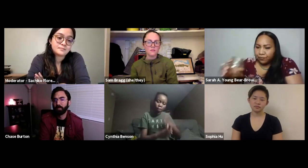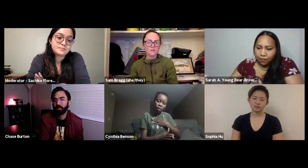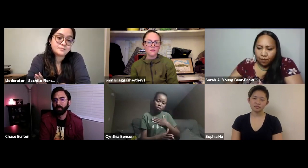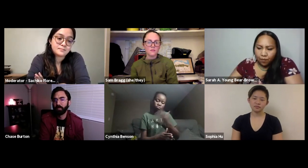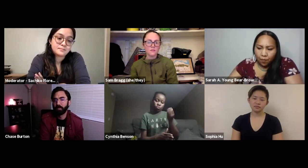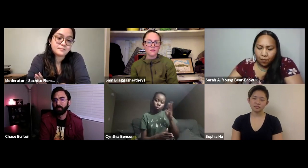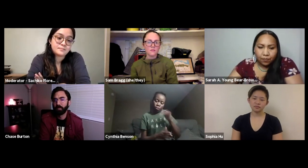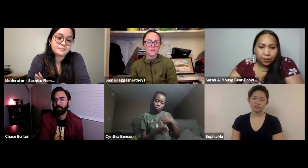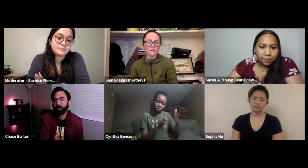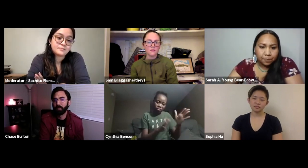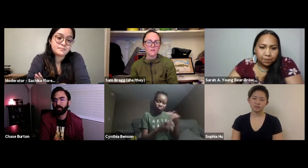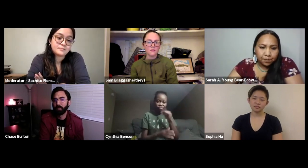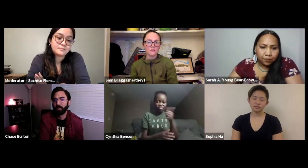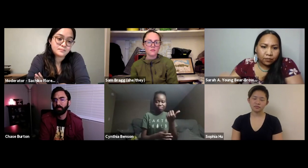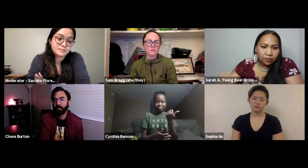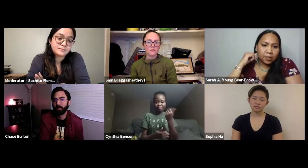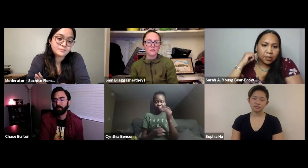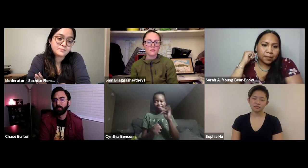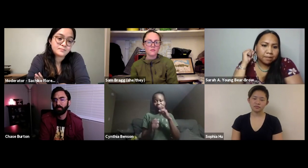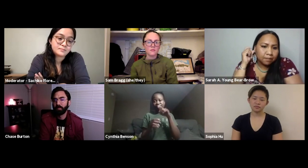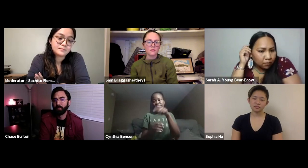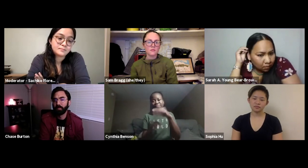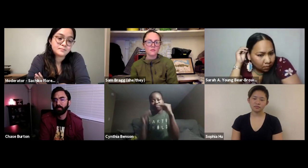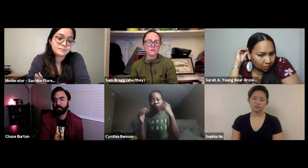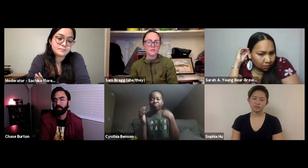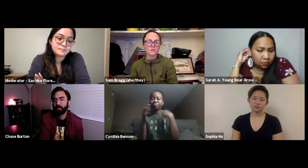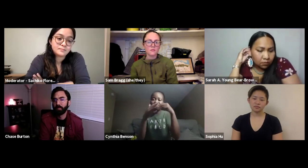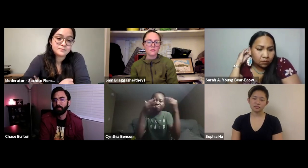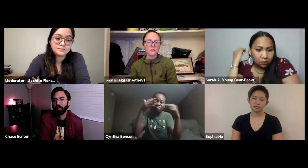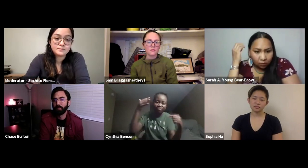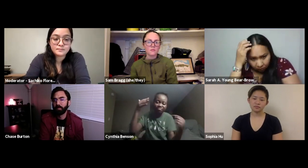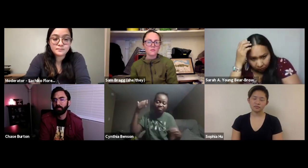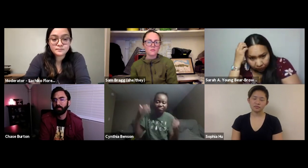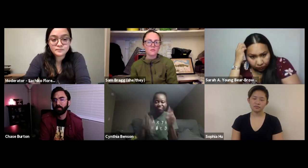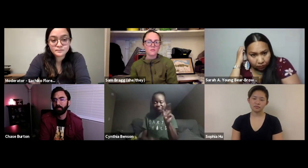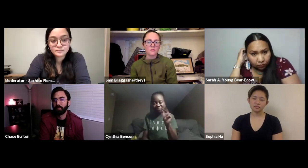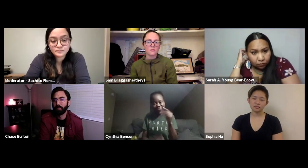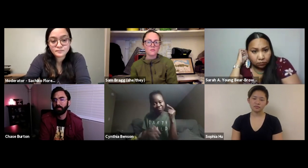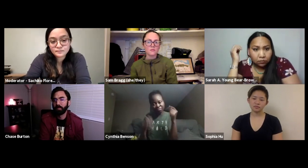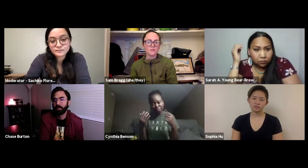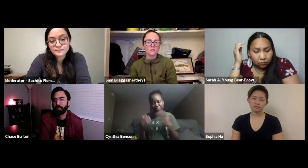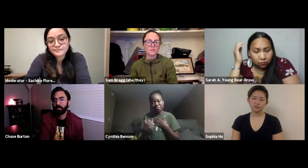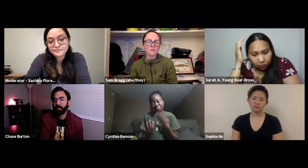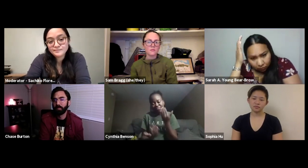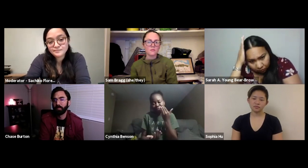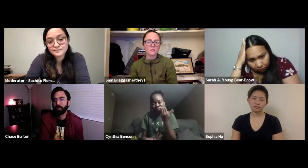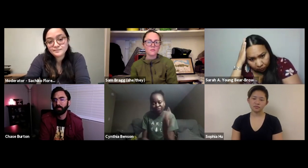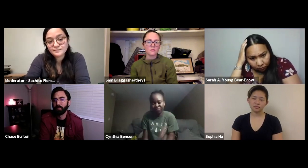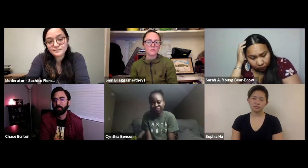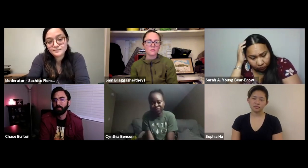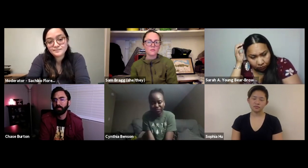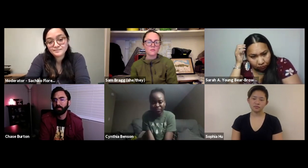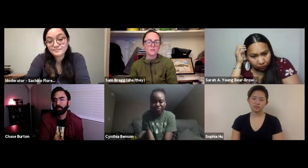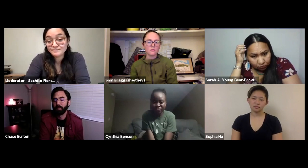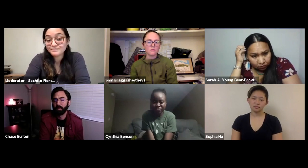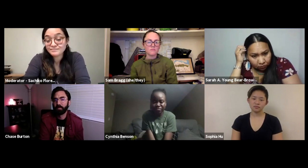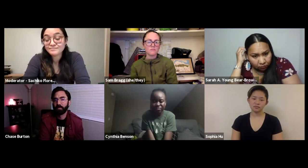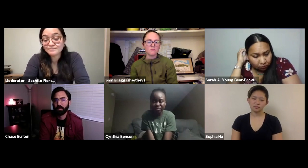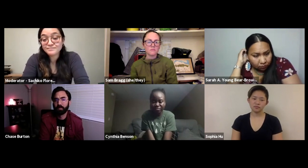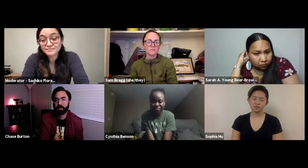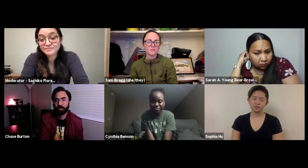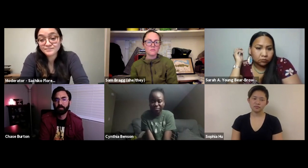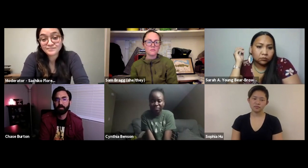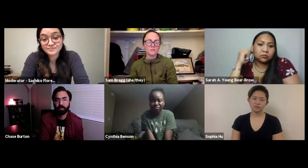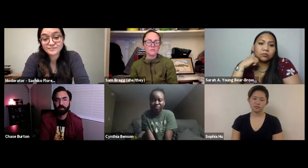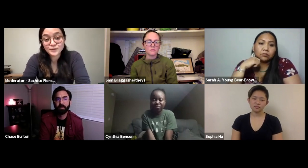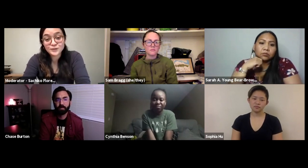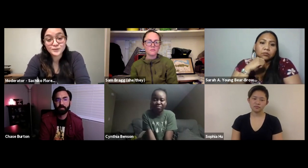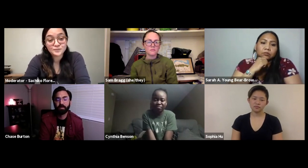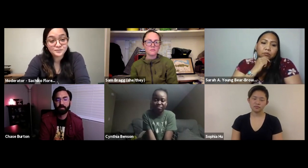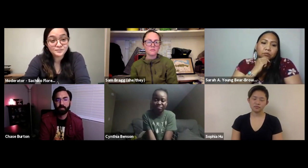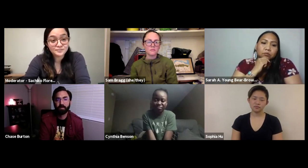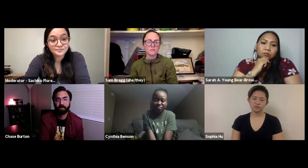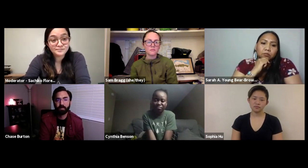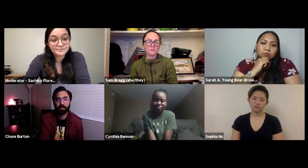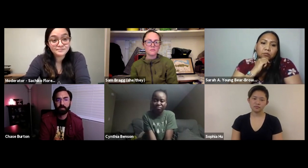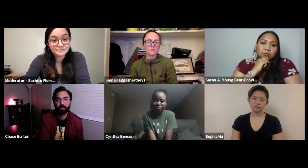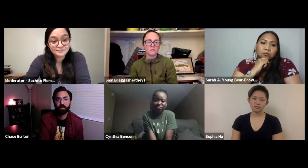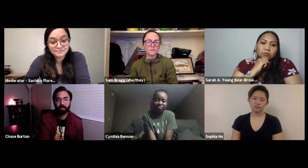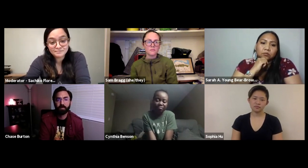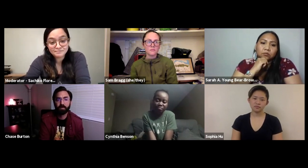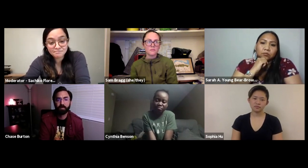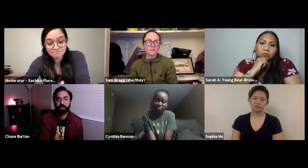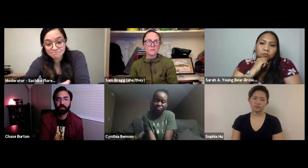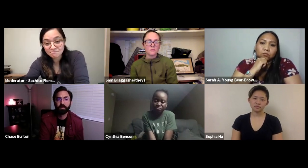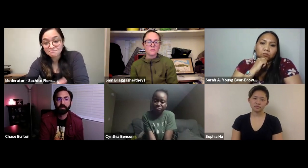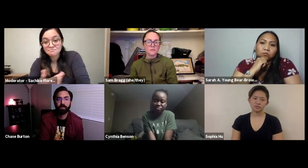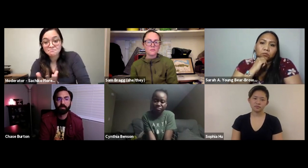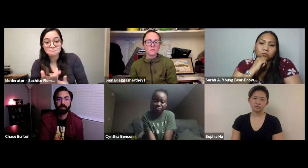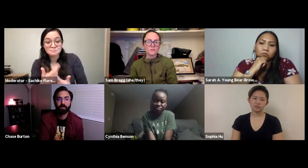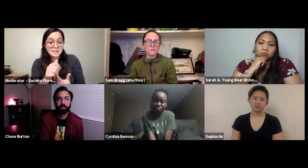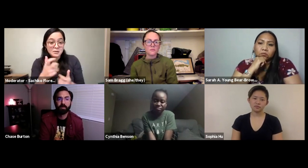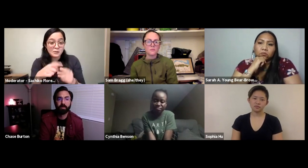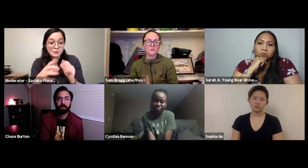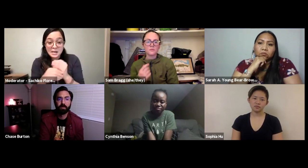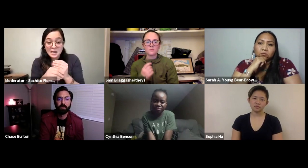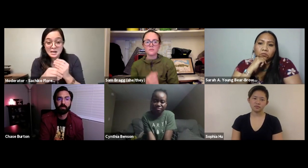myself to and trying to reconcile with things that I have learned that I should avoid.